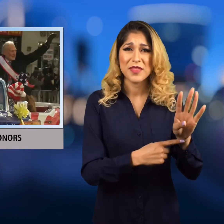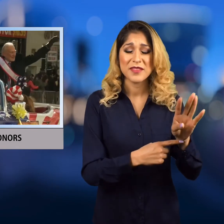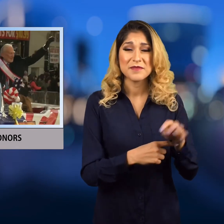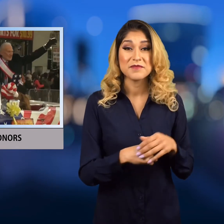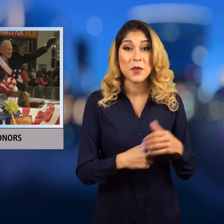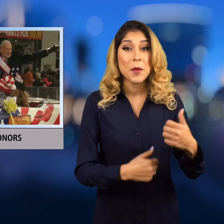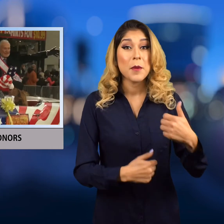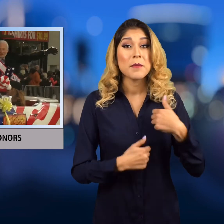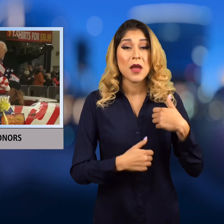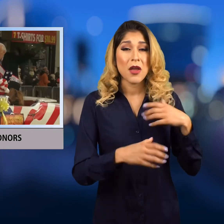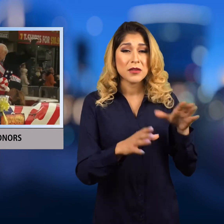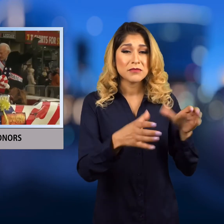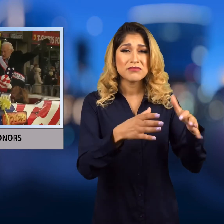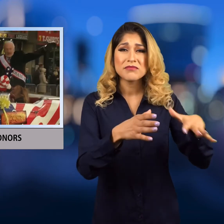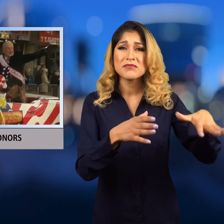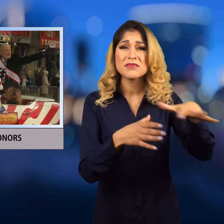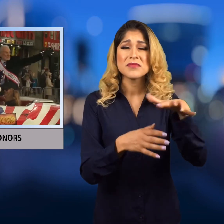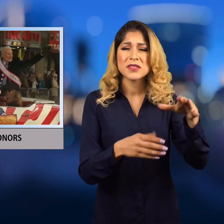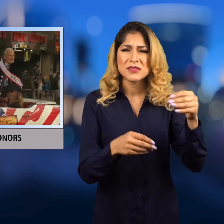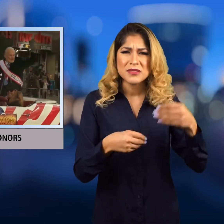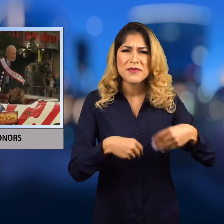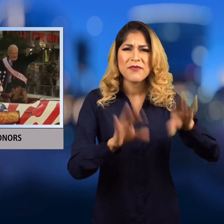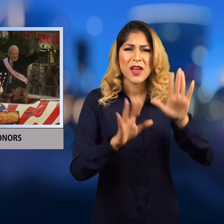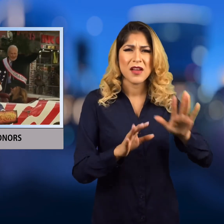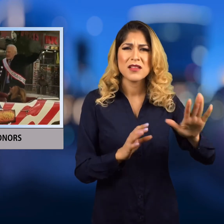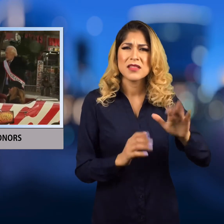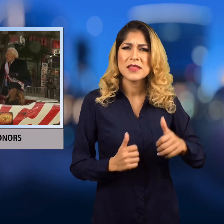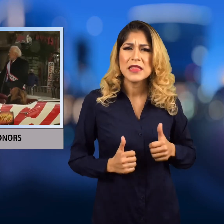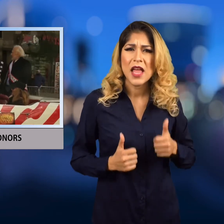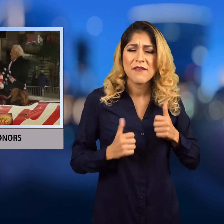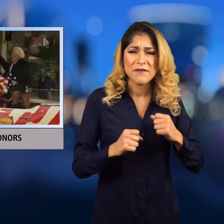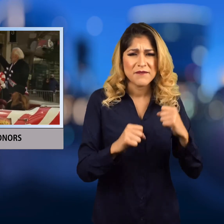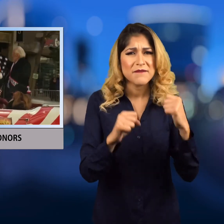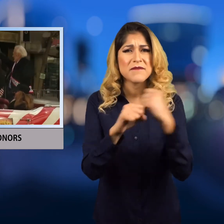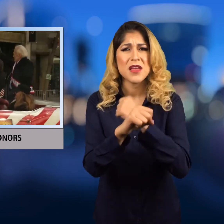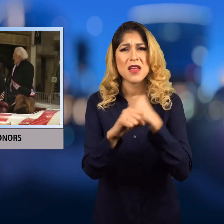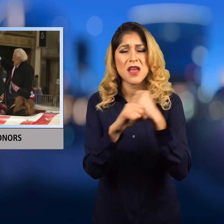People around the world honored and celebrated